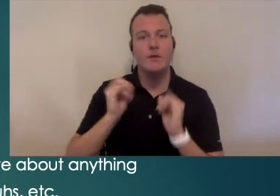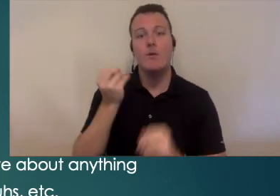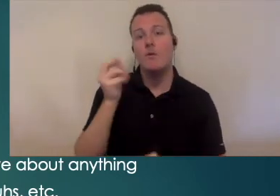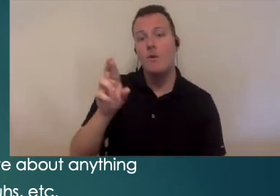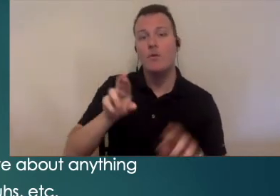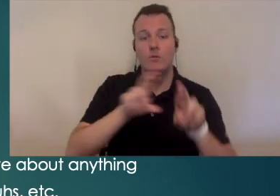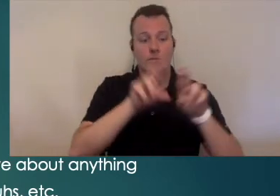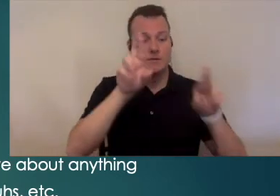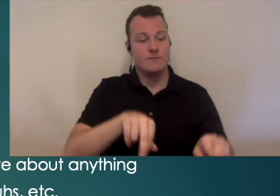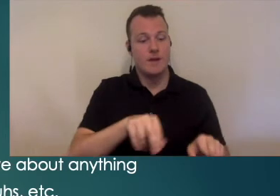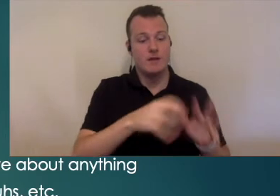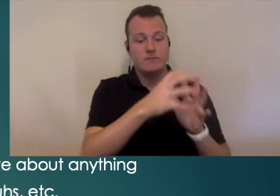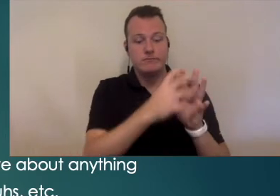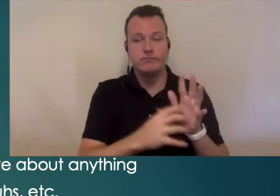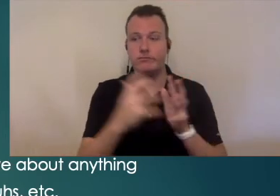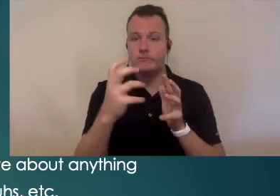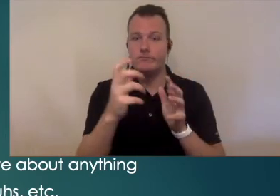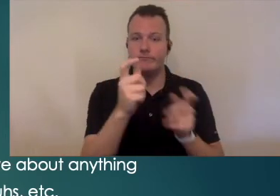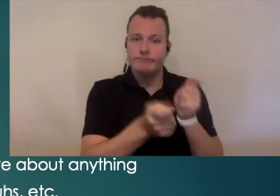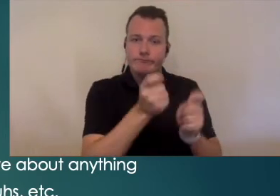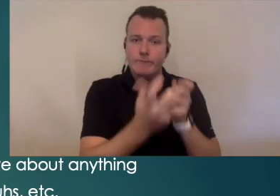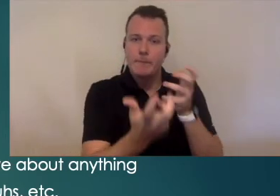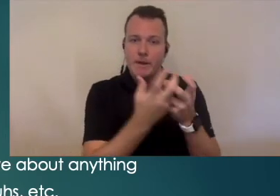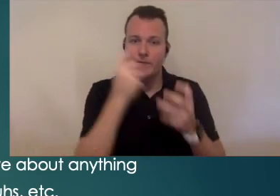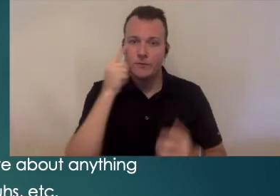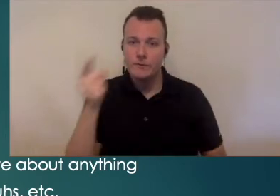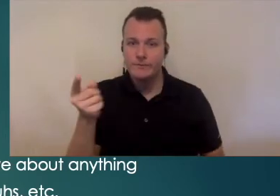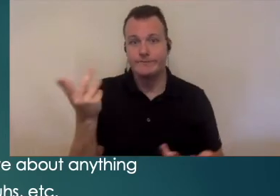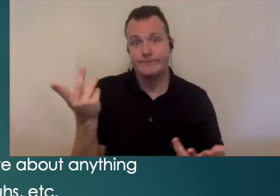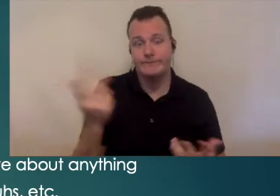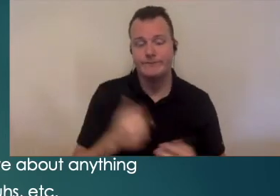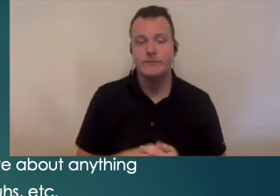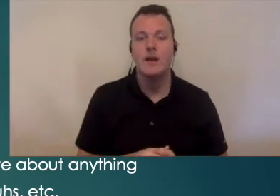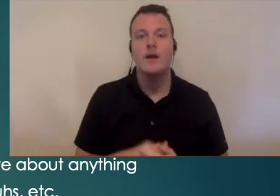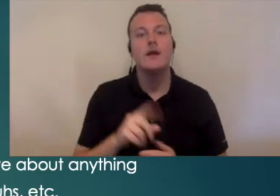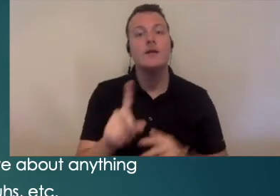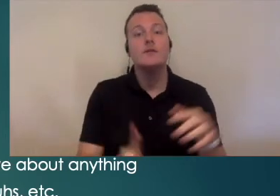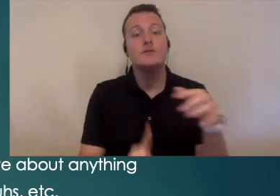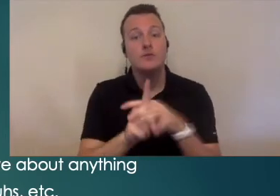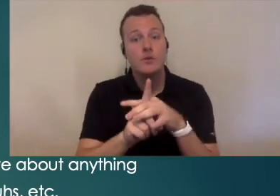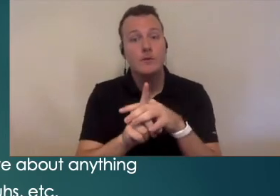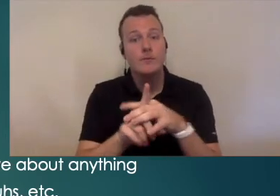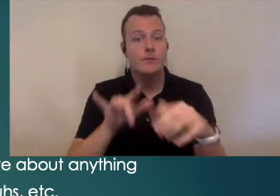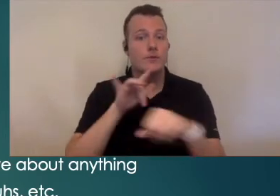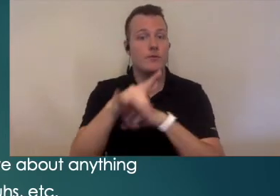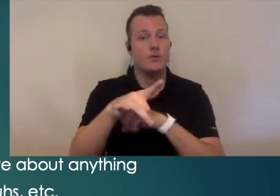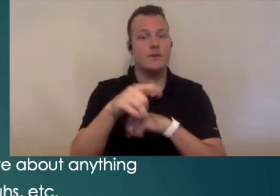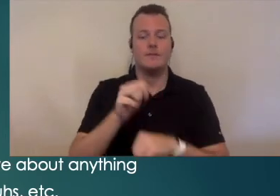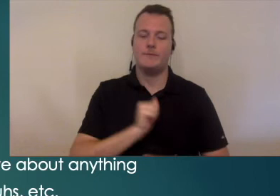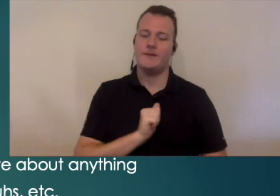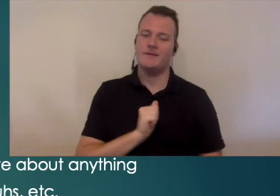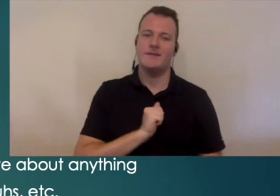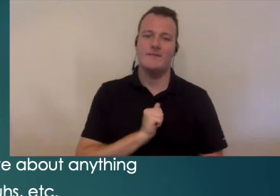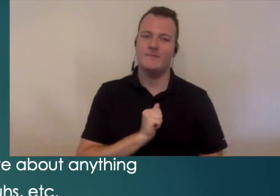resume prepared for me. Certainly arrived early. I'm one of the latest people out